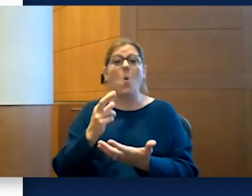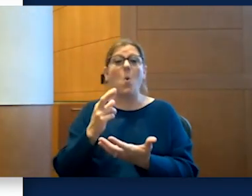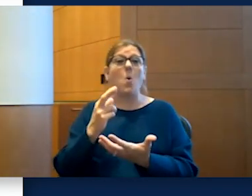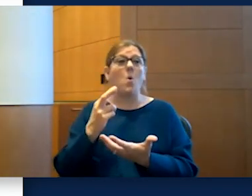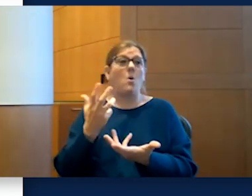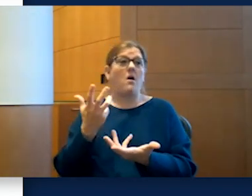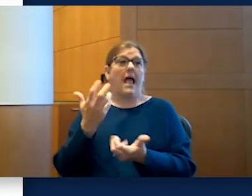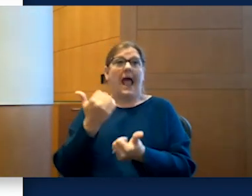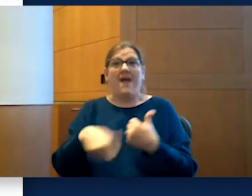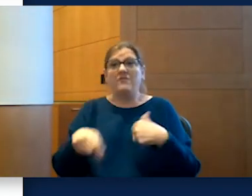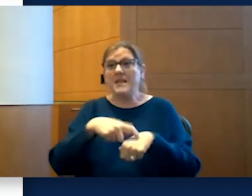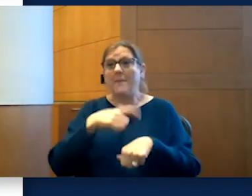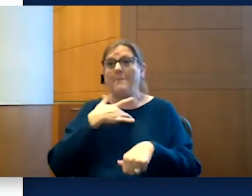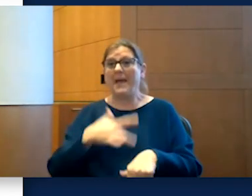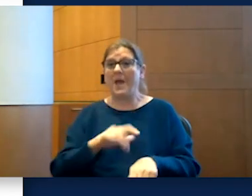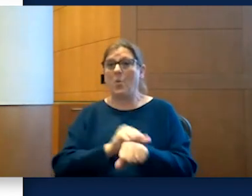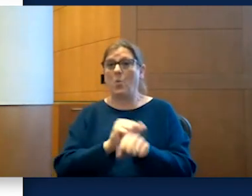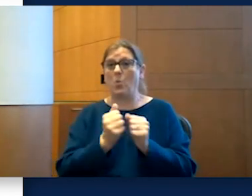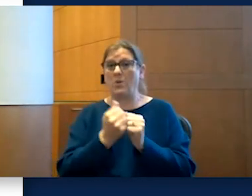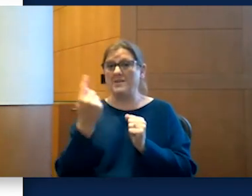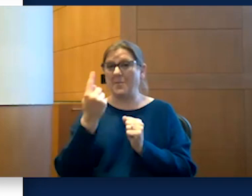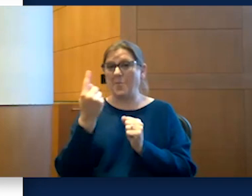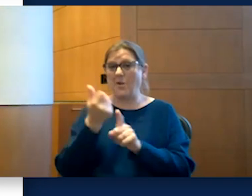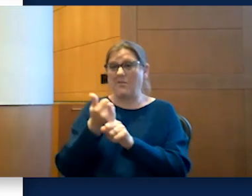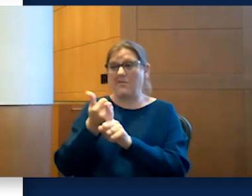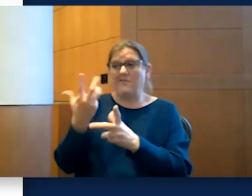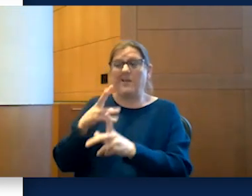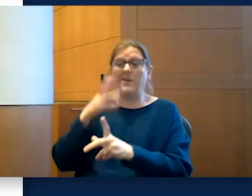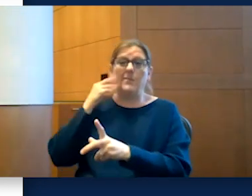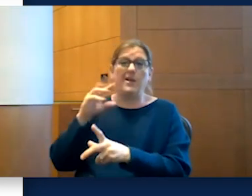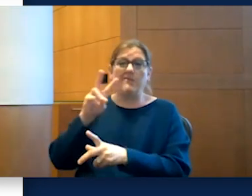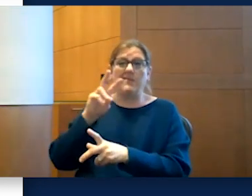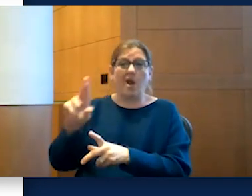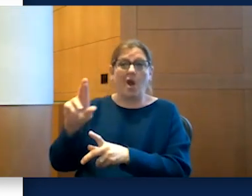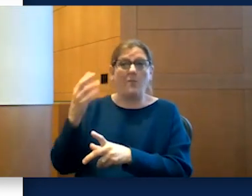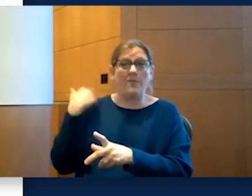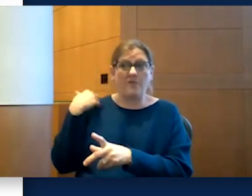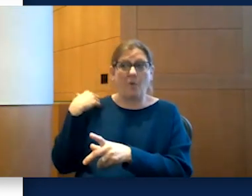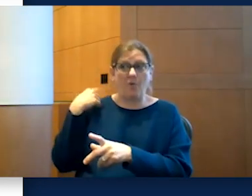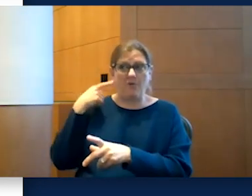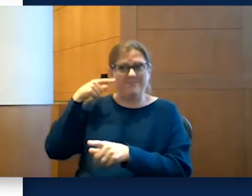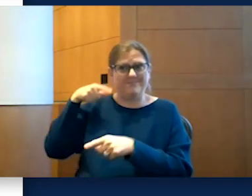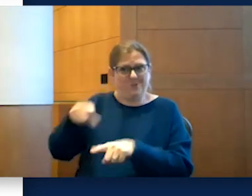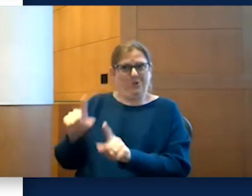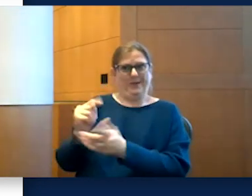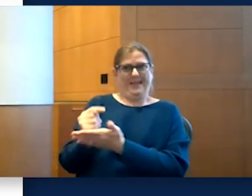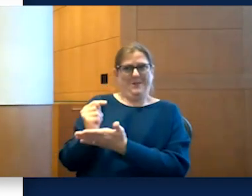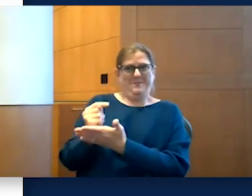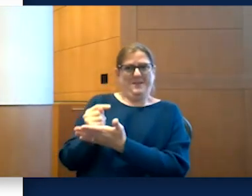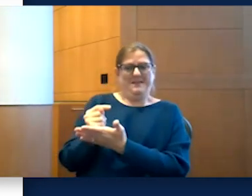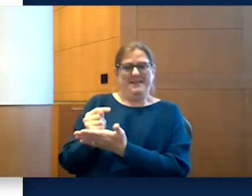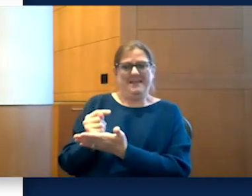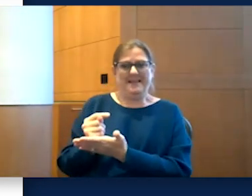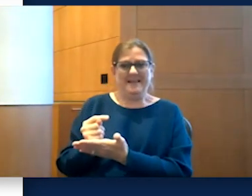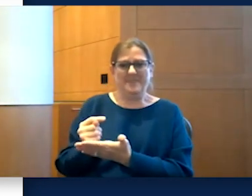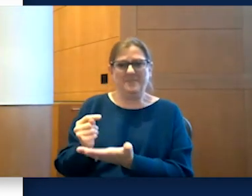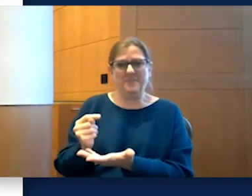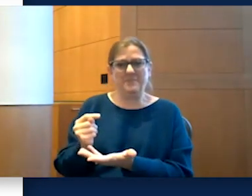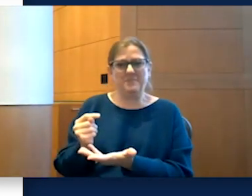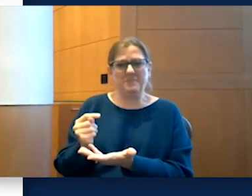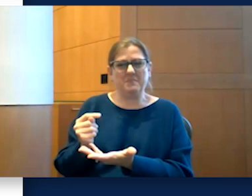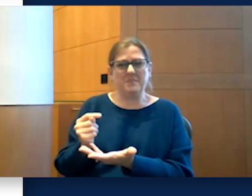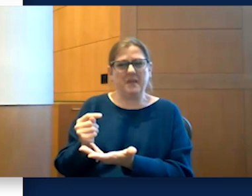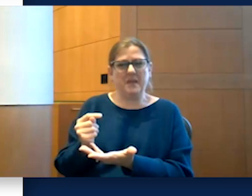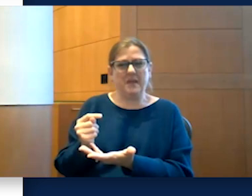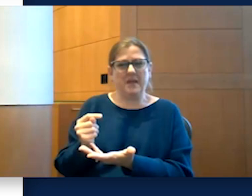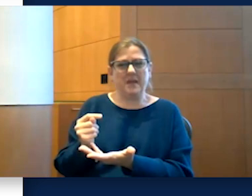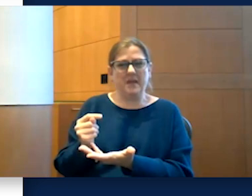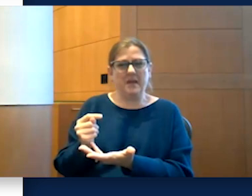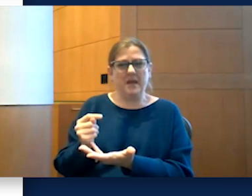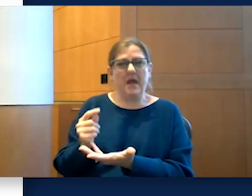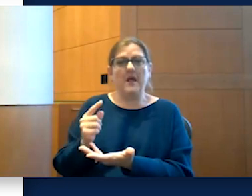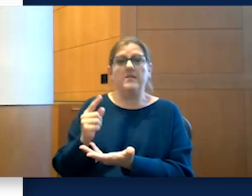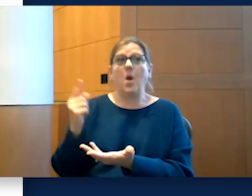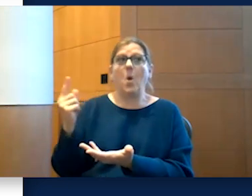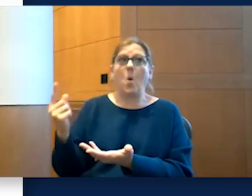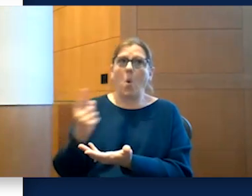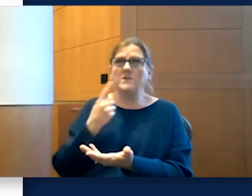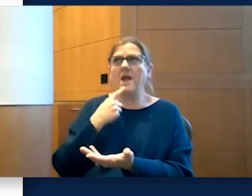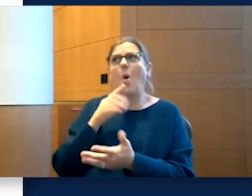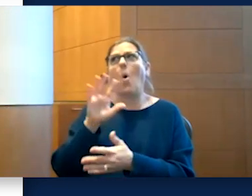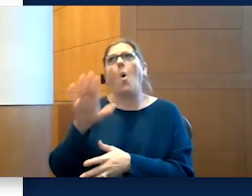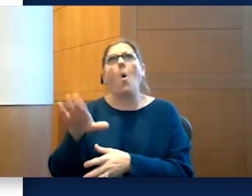Every time I work with somebody who has used virtual reality for therapy, I don't think I've been in one session where somebody hasn't said, oh, we've got to get one of these for home. This is going to be the new workout for home. Whatever. So, everybody wants to use it as a home exercise program.